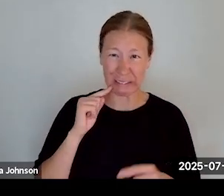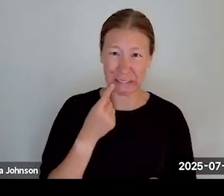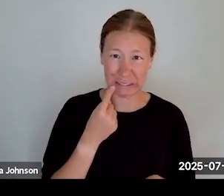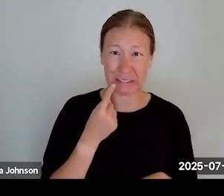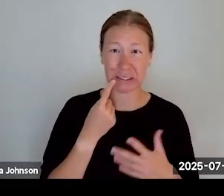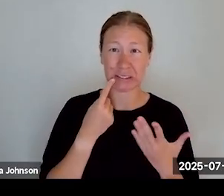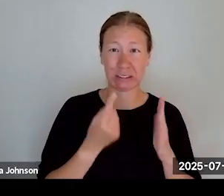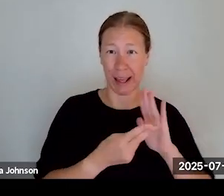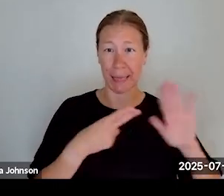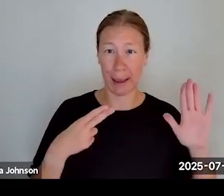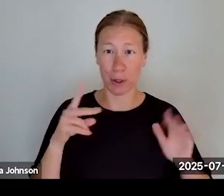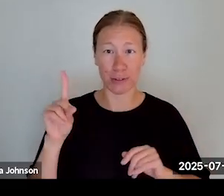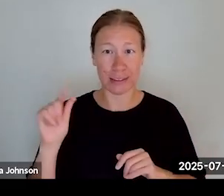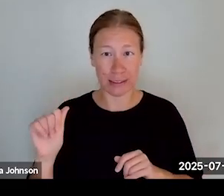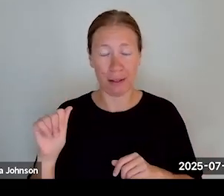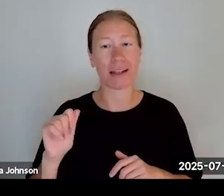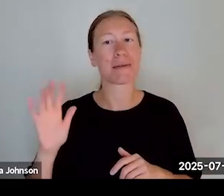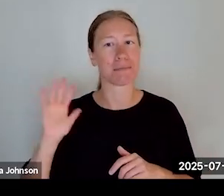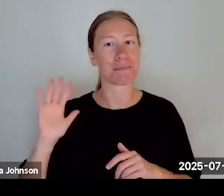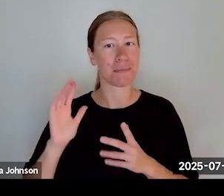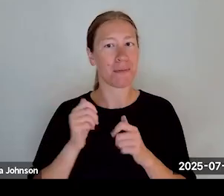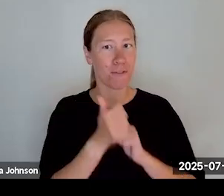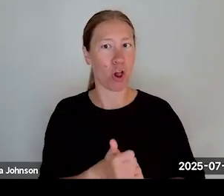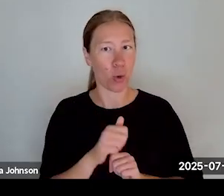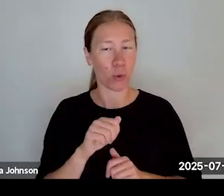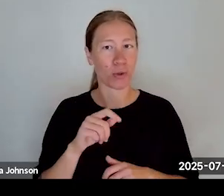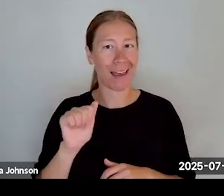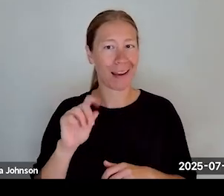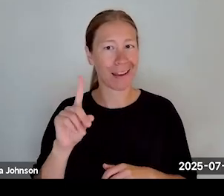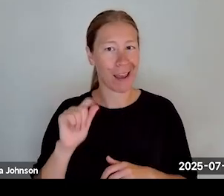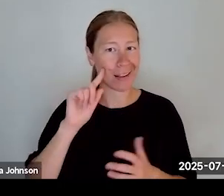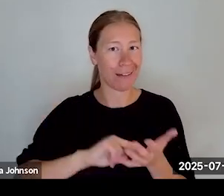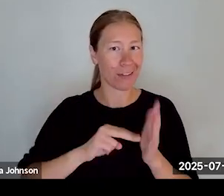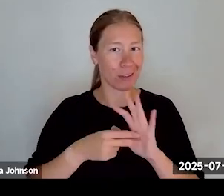like that definition we went over earlier, that's when we start looking at options, like finding a way